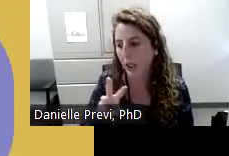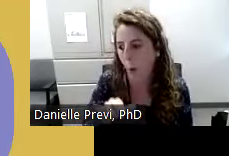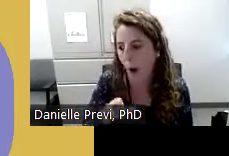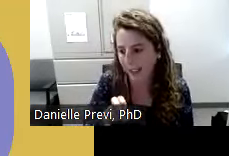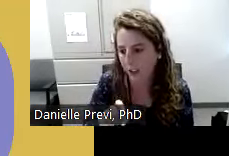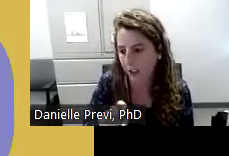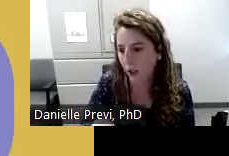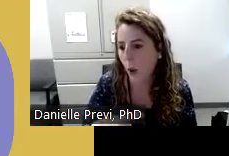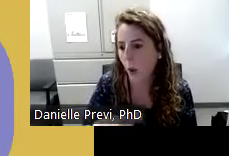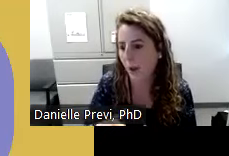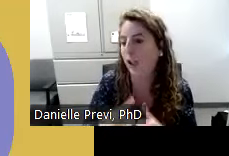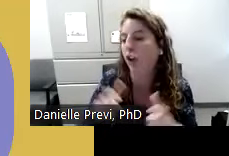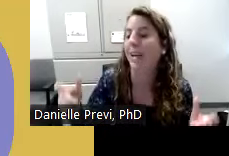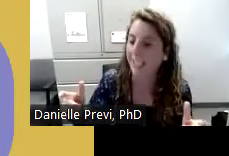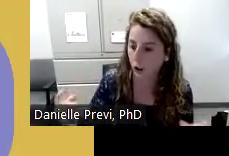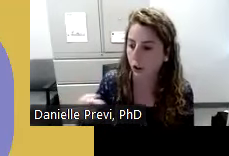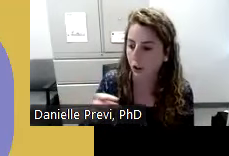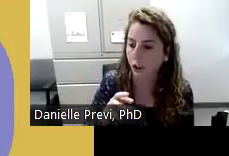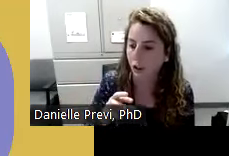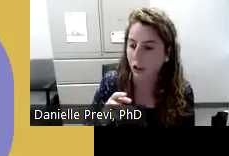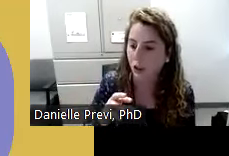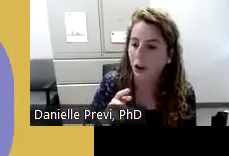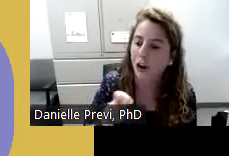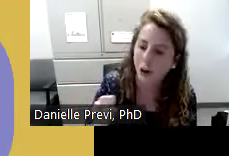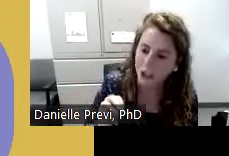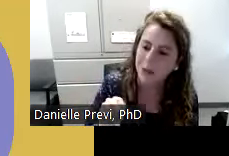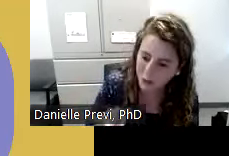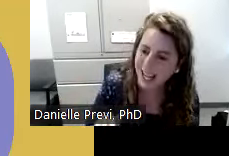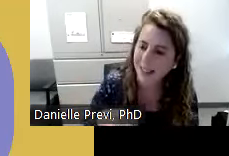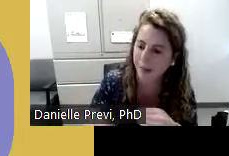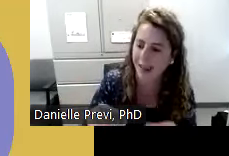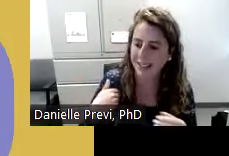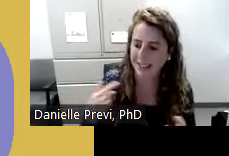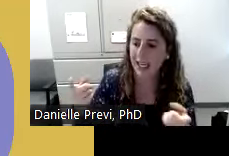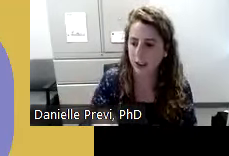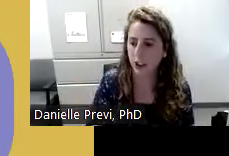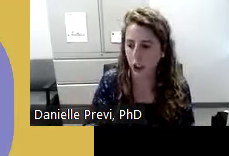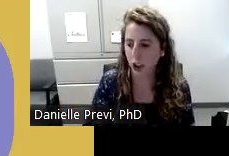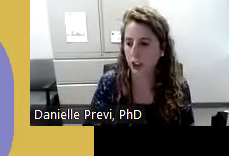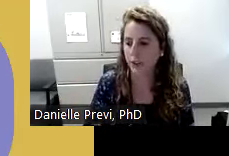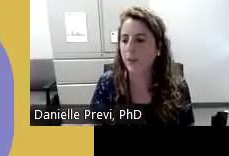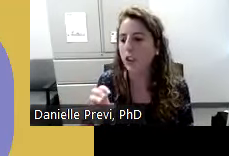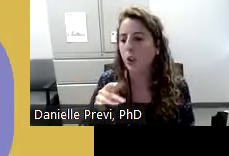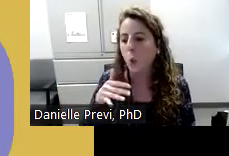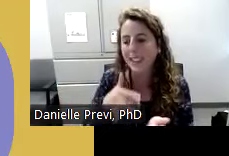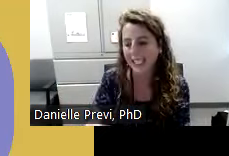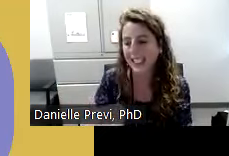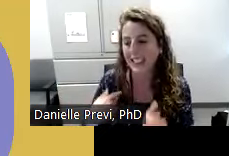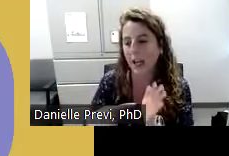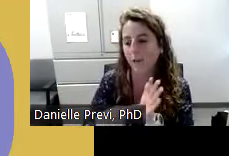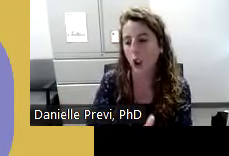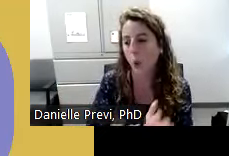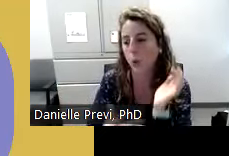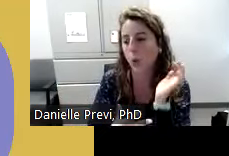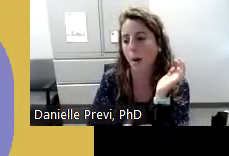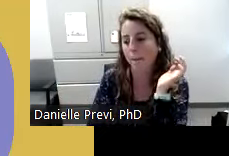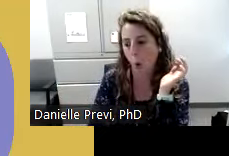difficult for the brain to “rewire” itself when greater cross modal plasticity has occurred;